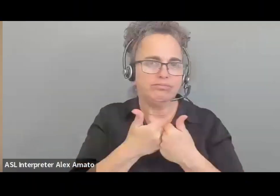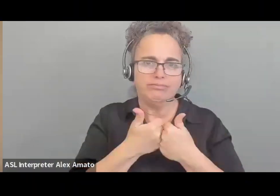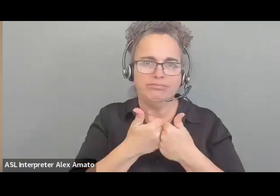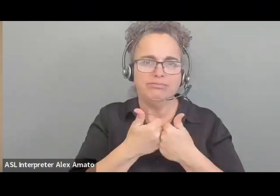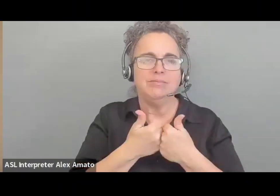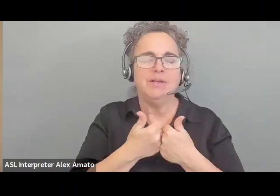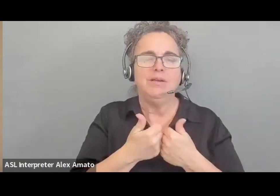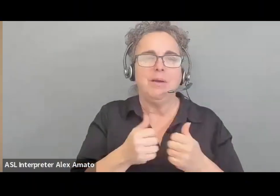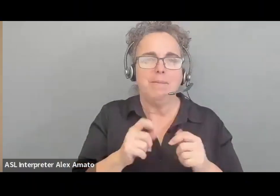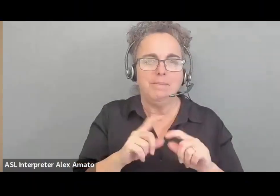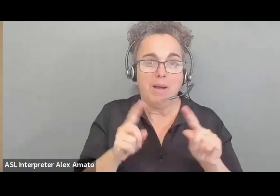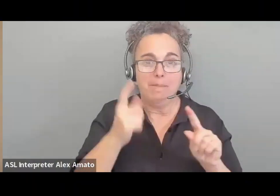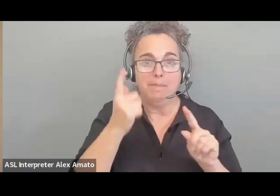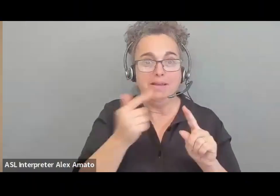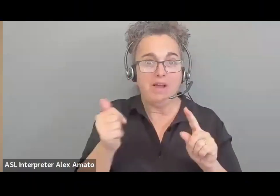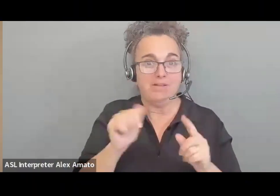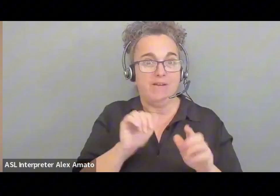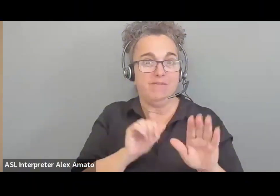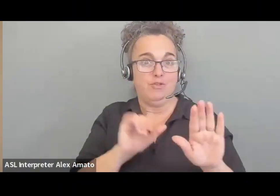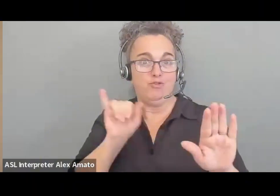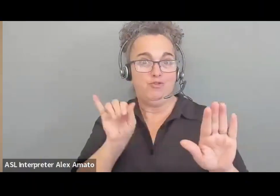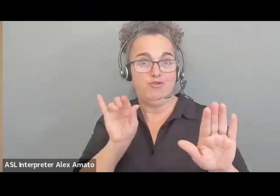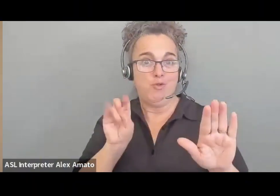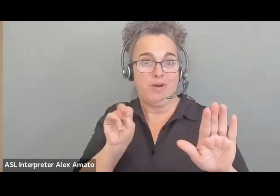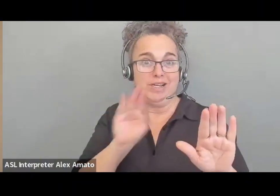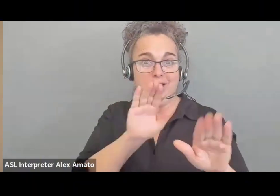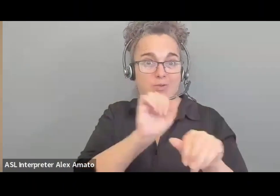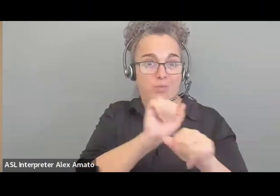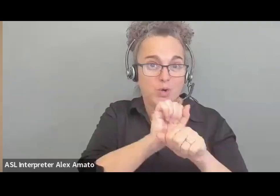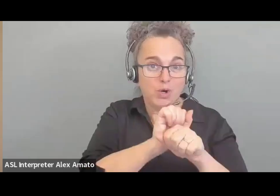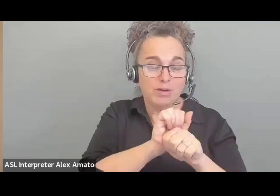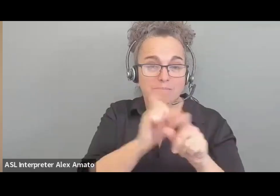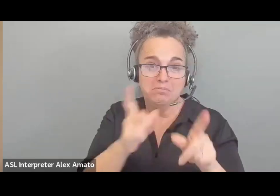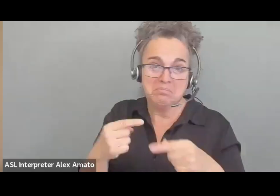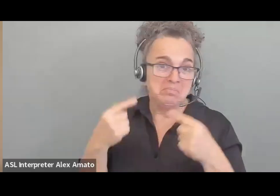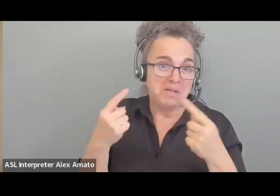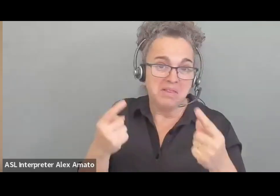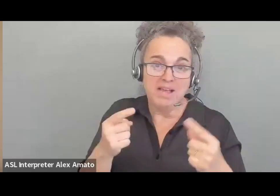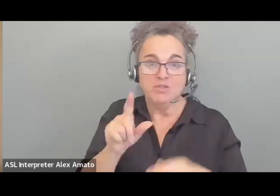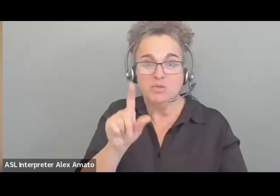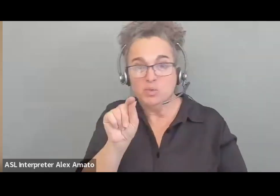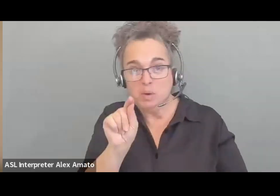because of the work Jordan's organization has done over the last 20, 25 years.